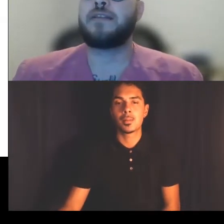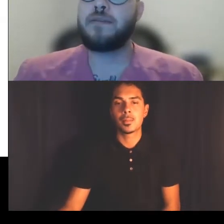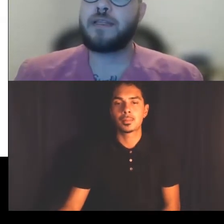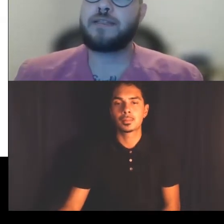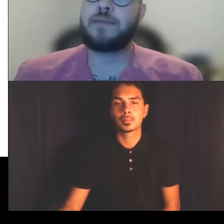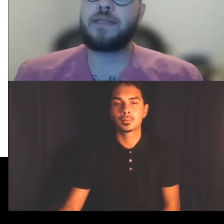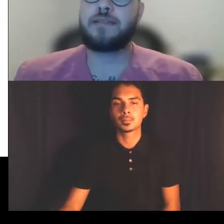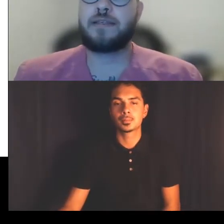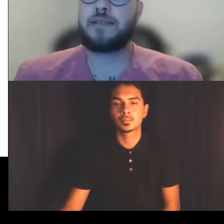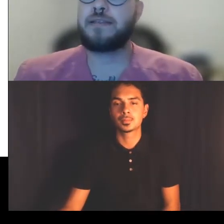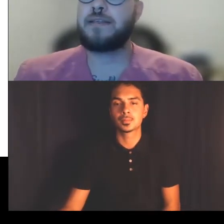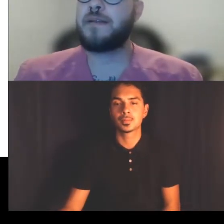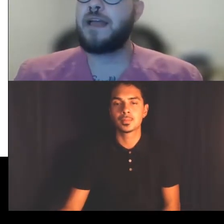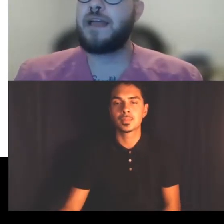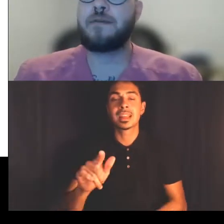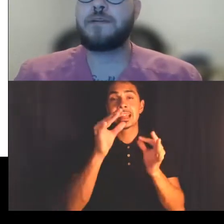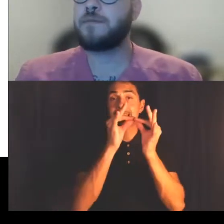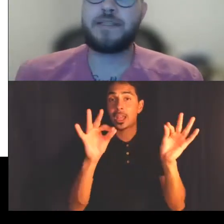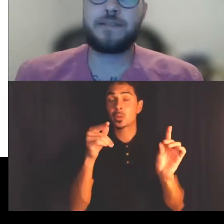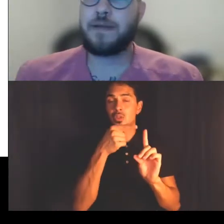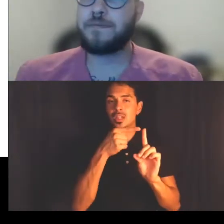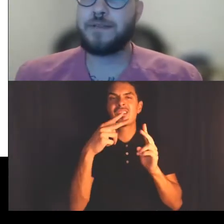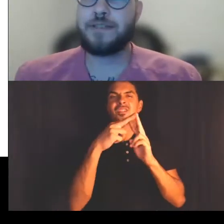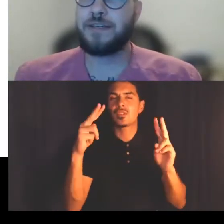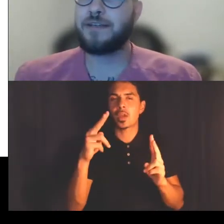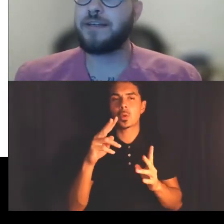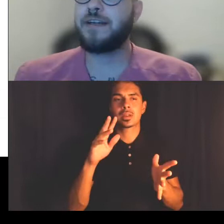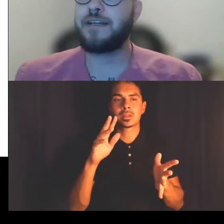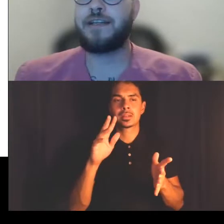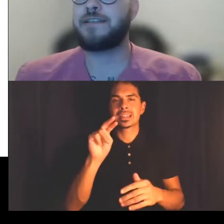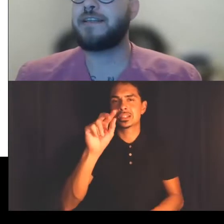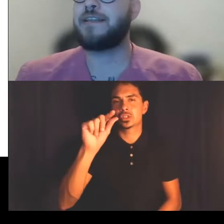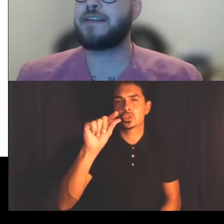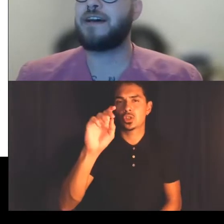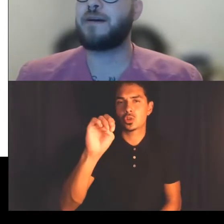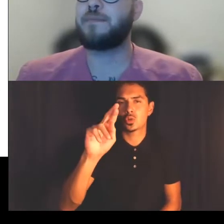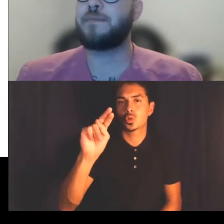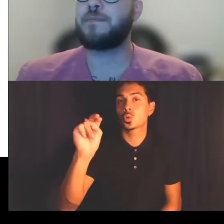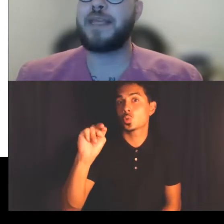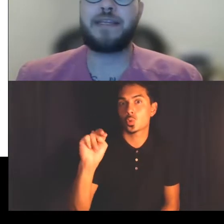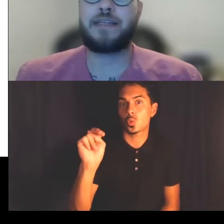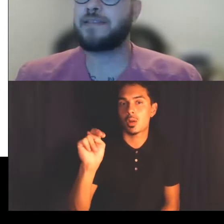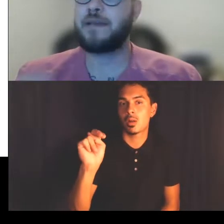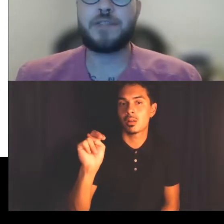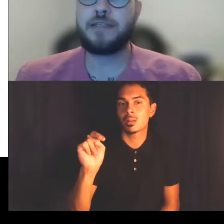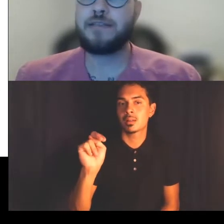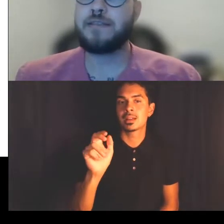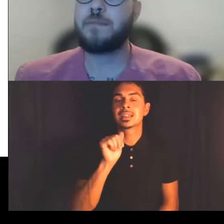I love this because it doesn't ever once reference gender. It doesn't make any assumptions